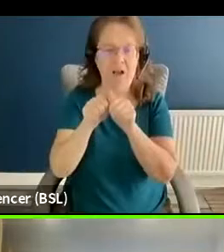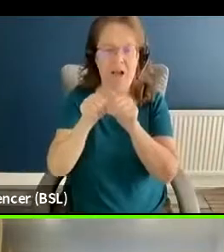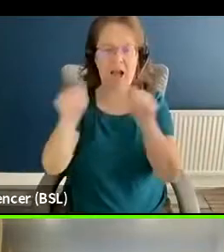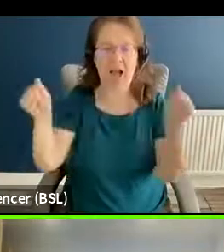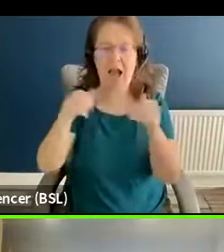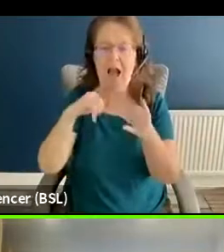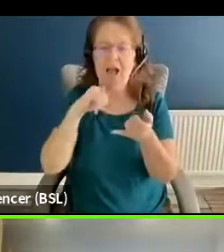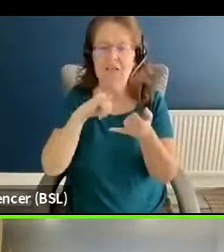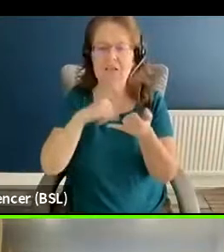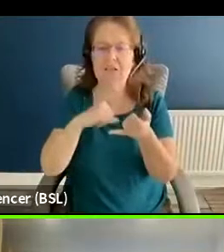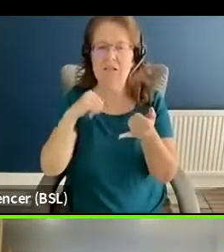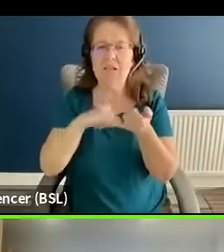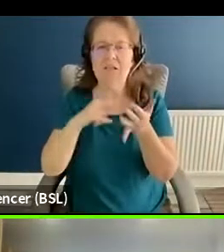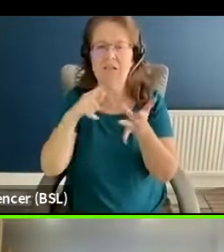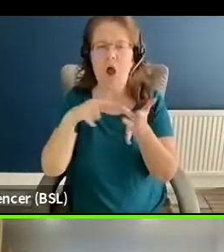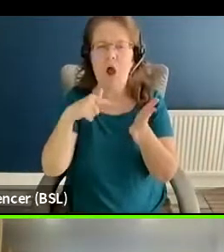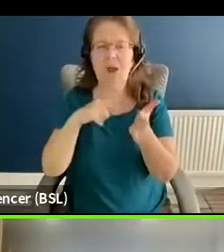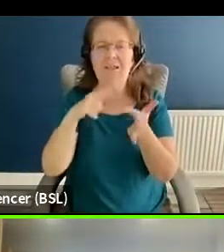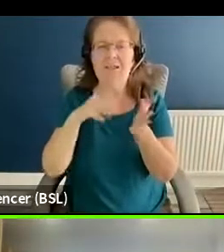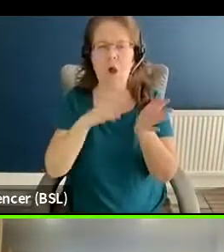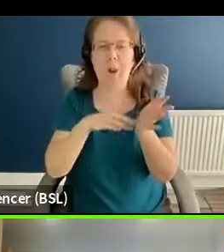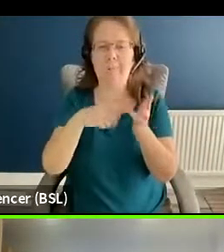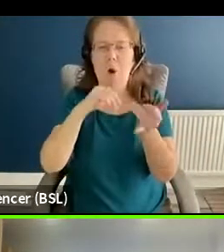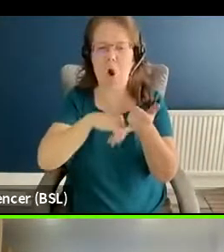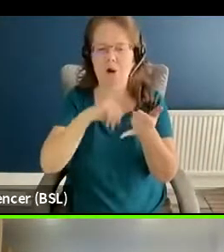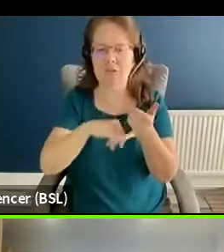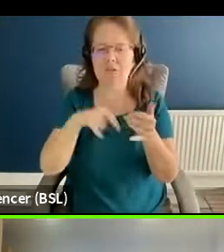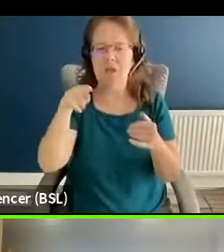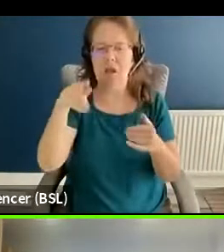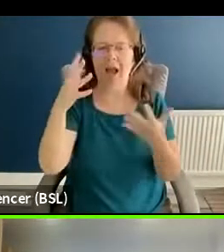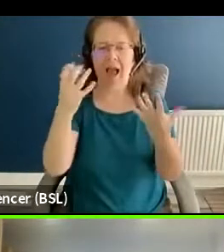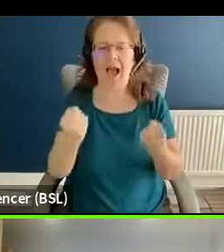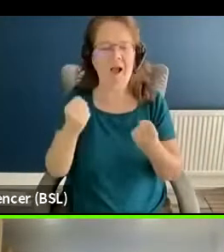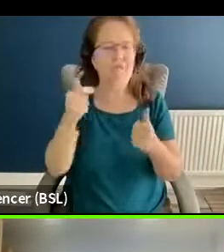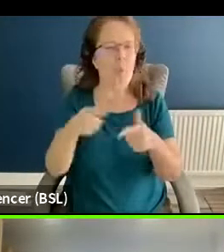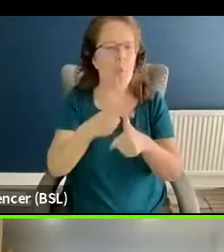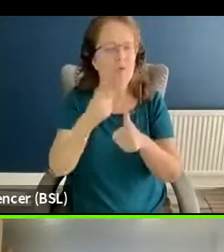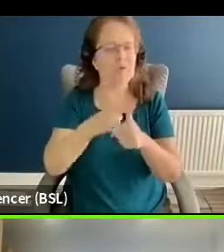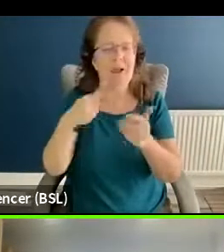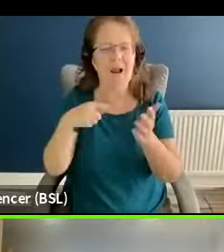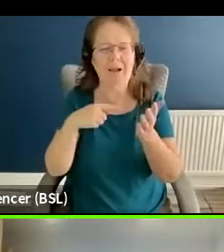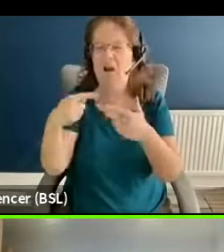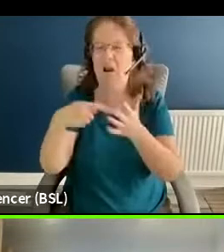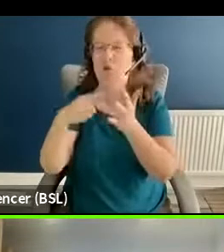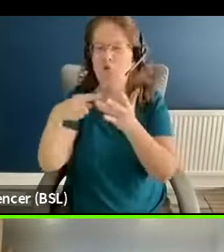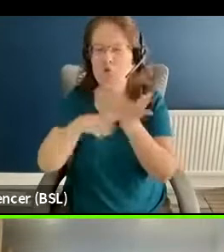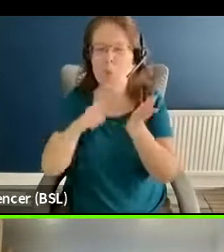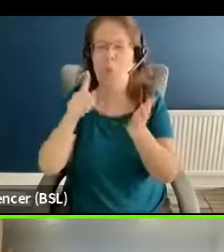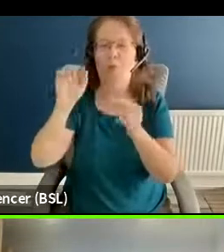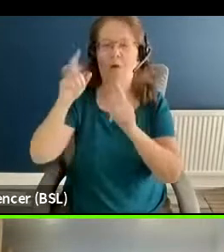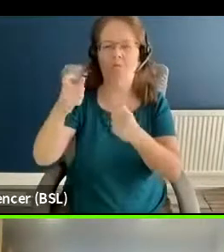who have an automated tool that ranks all of the local council websites, hundreds of them,